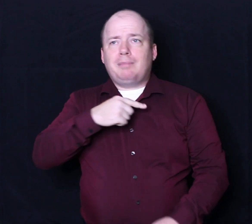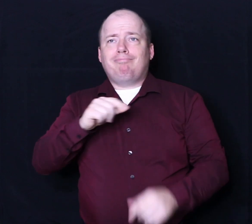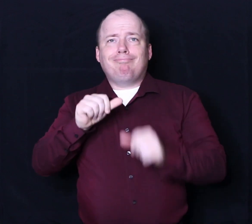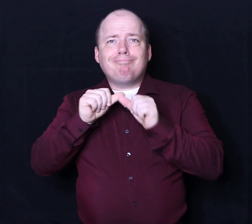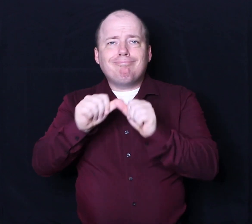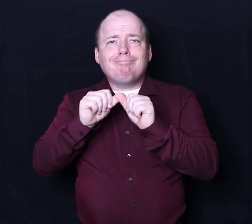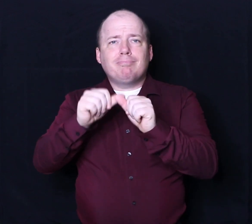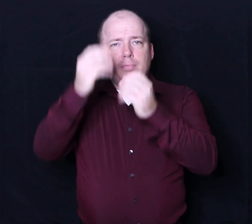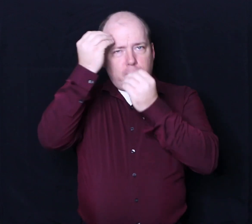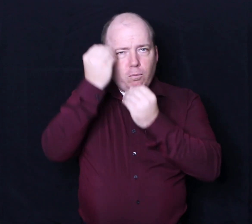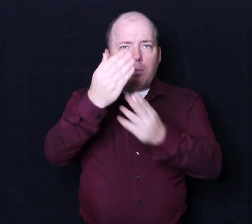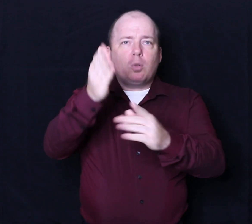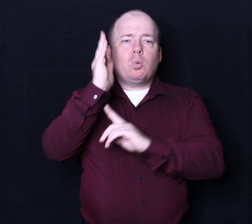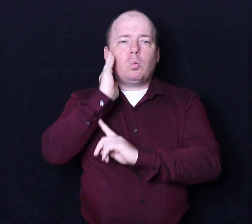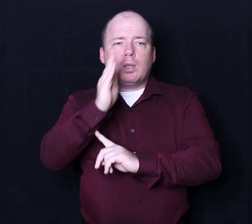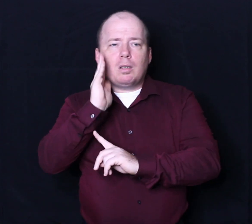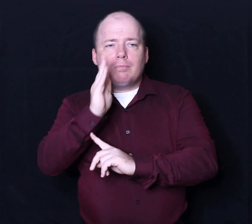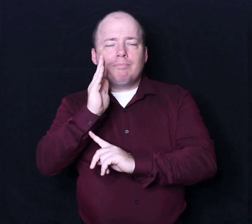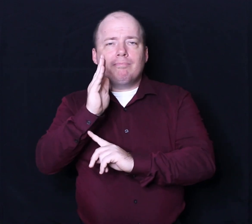to keep you informed.